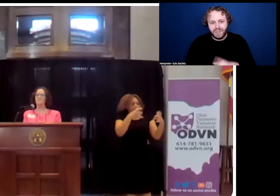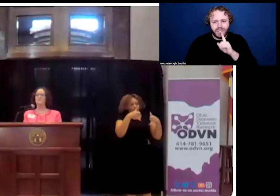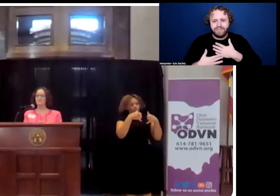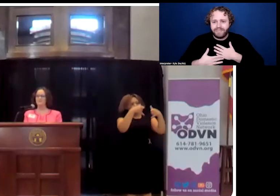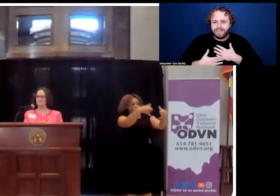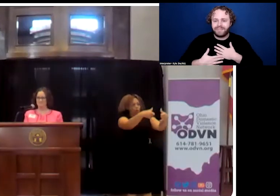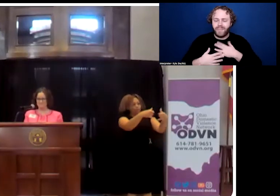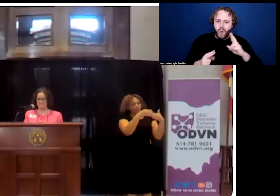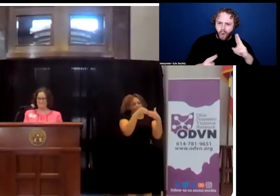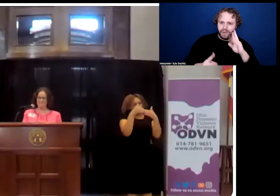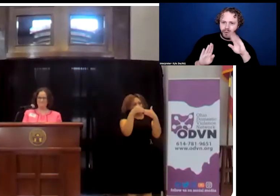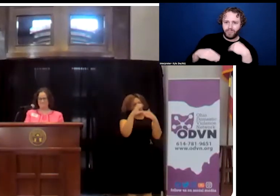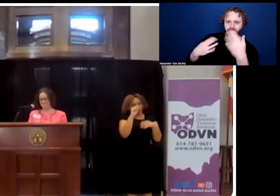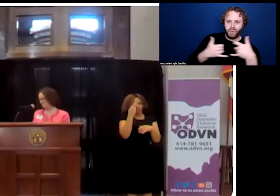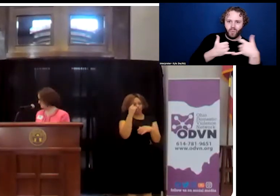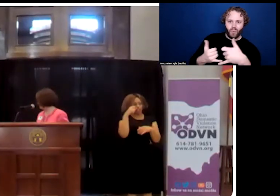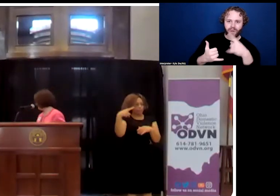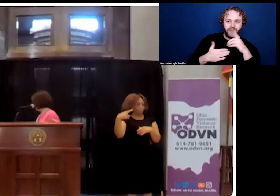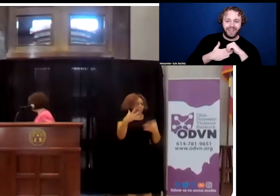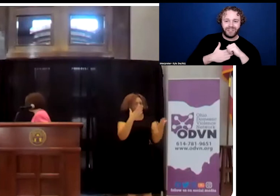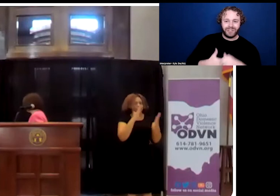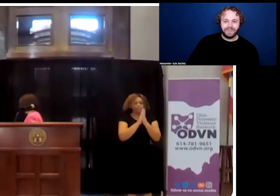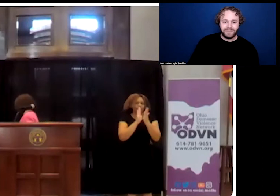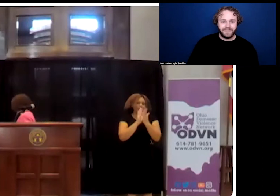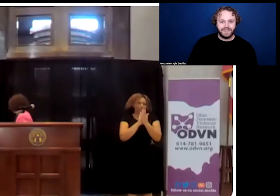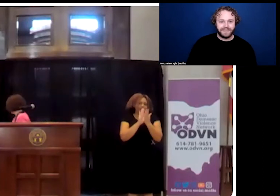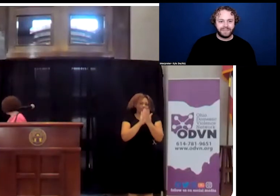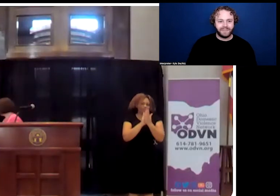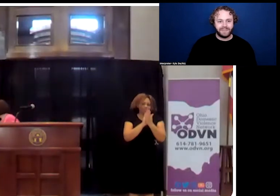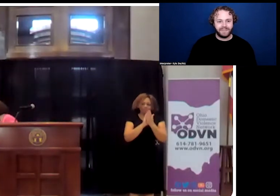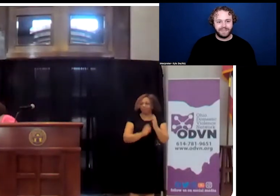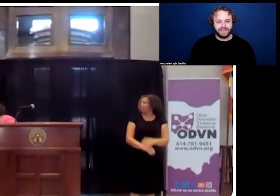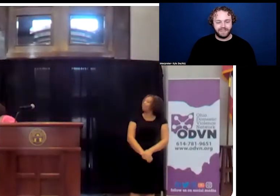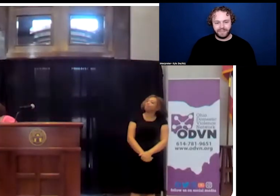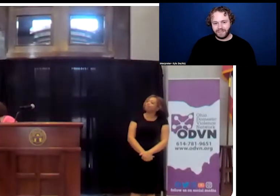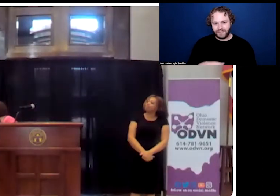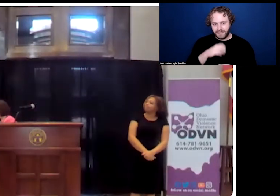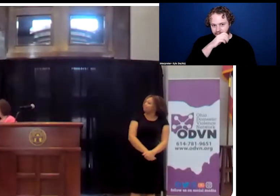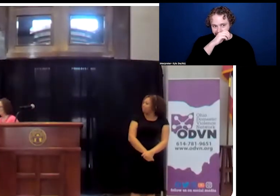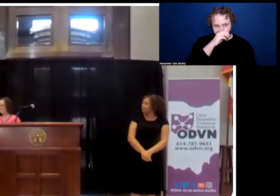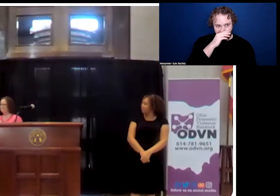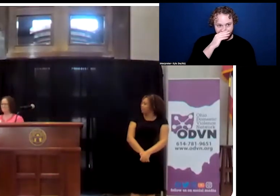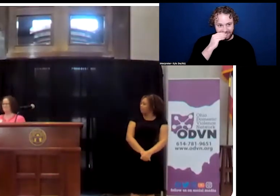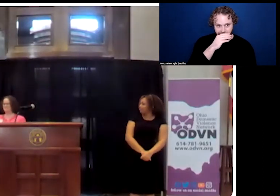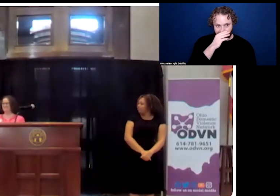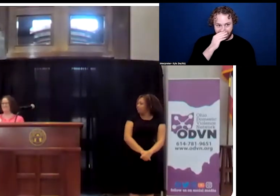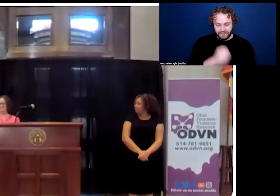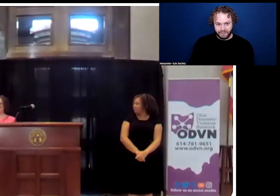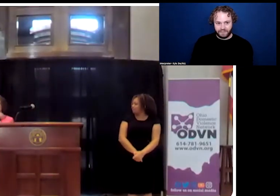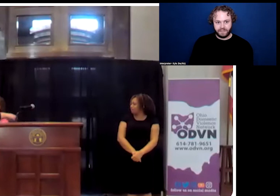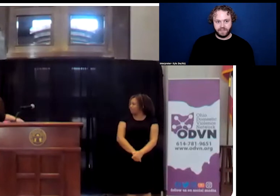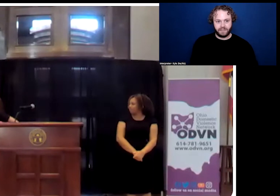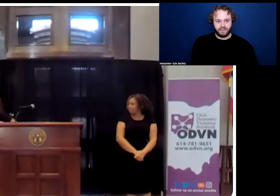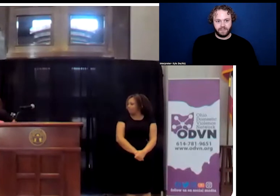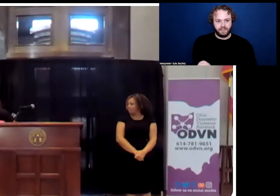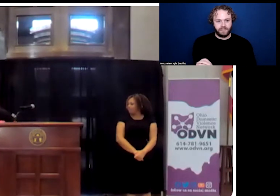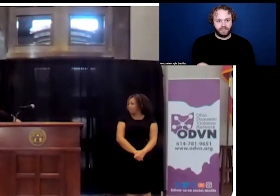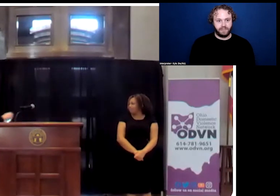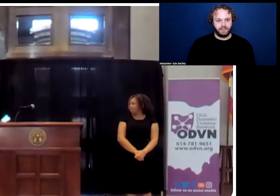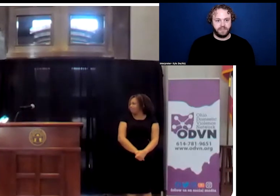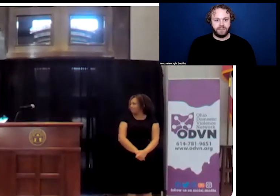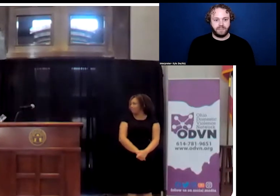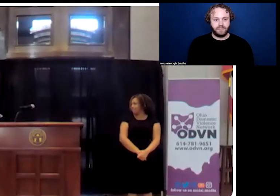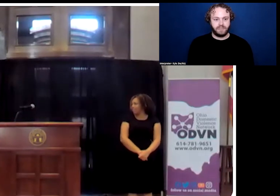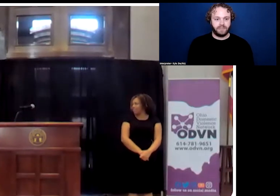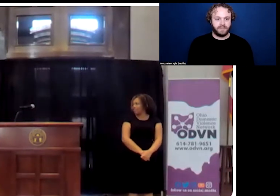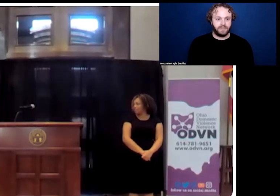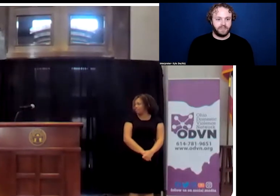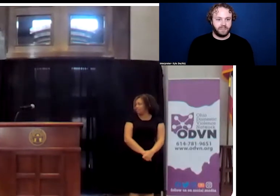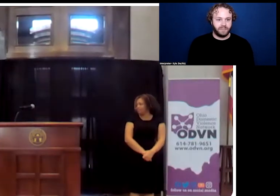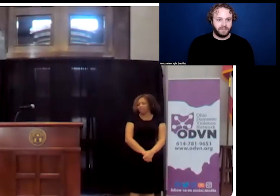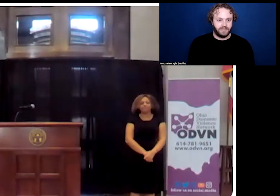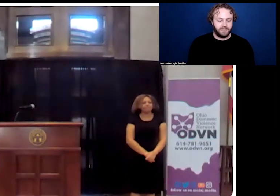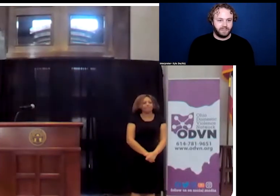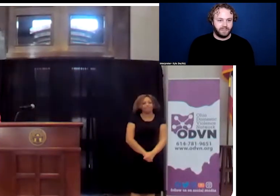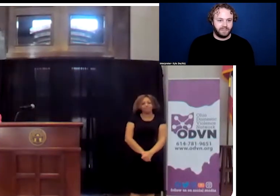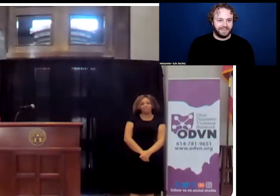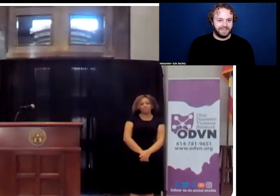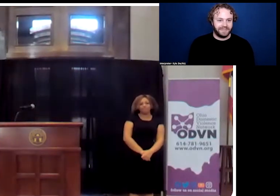for Leadership.